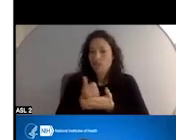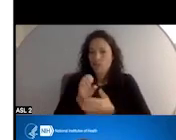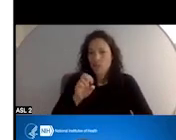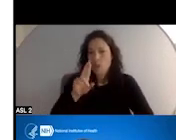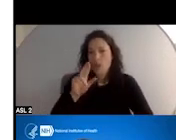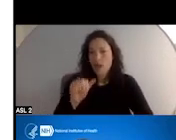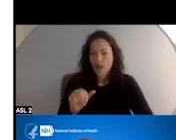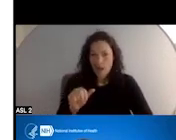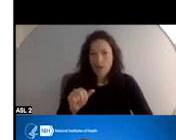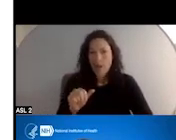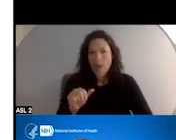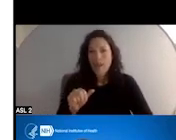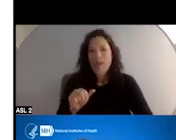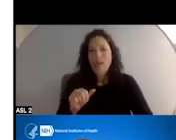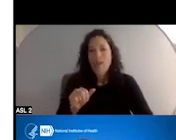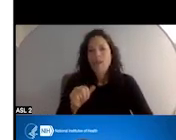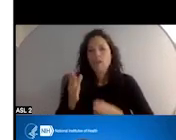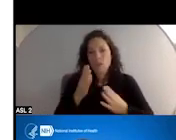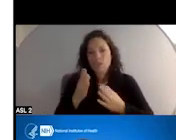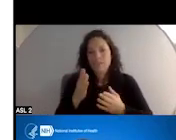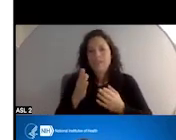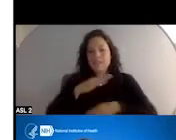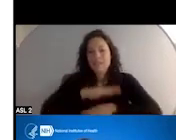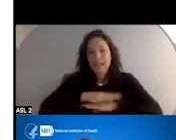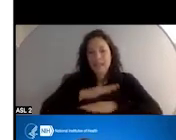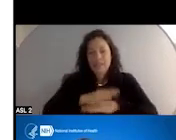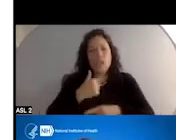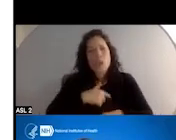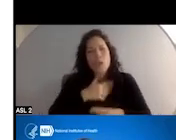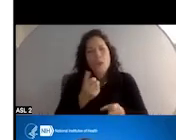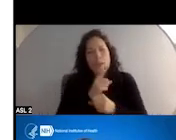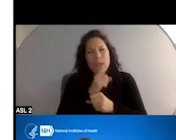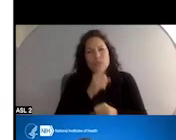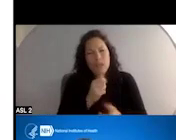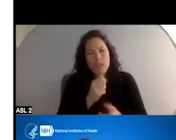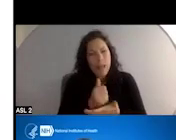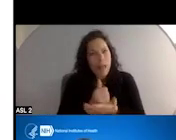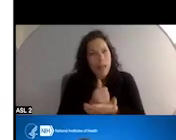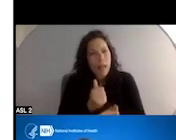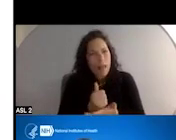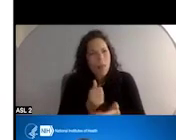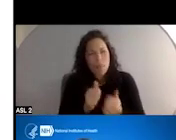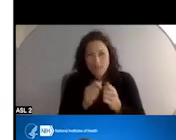In particular, we want to make sure that we're able to help you with any specific situations.